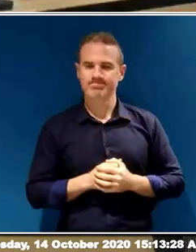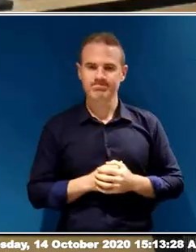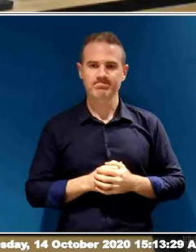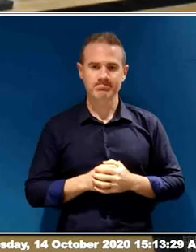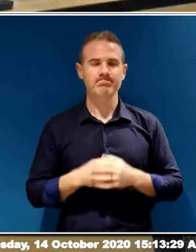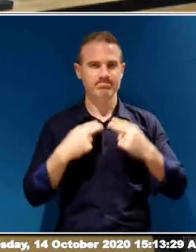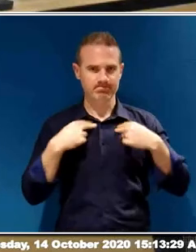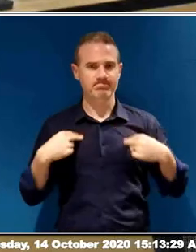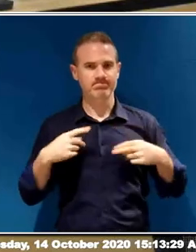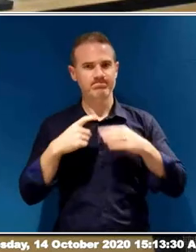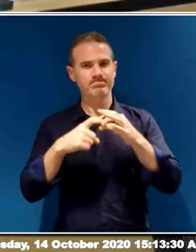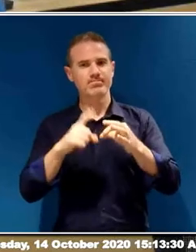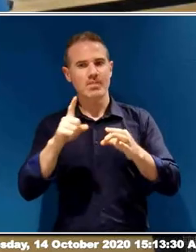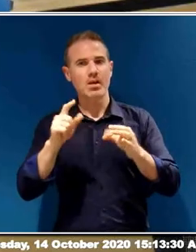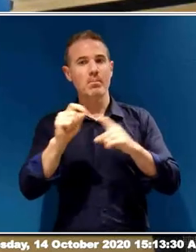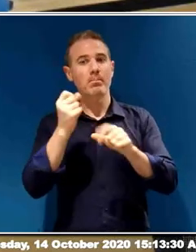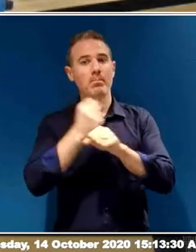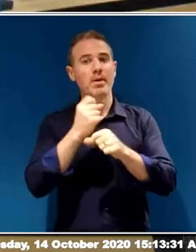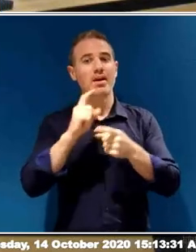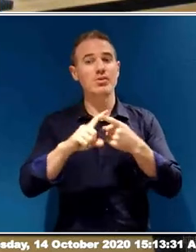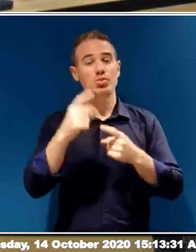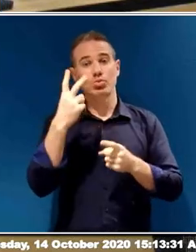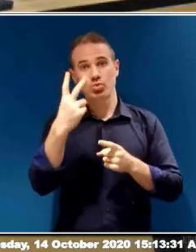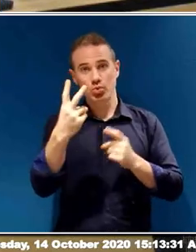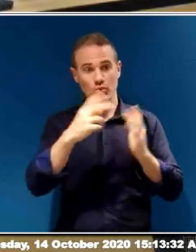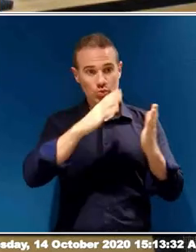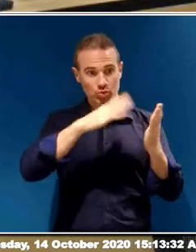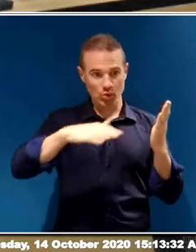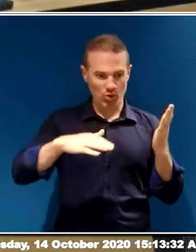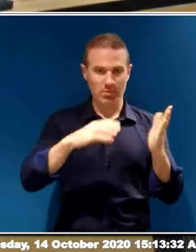30 of your statement, you say there that: ....